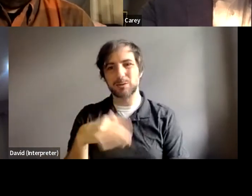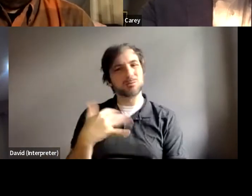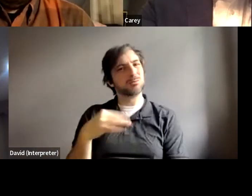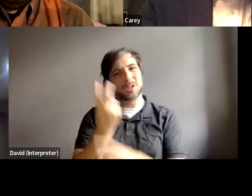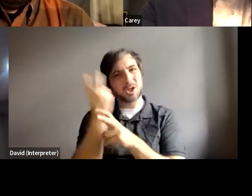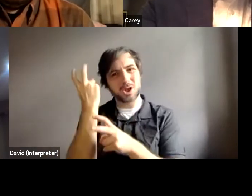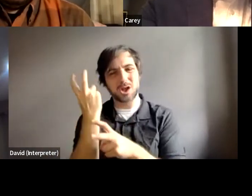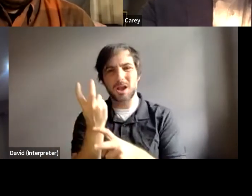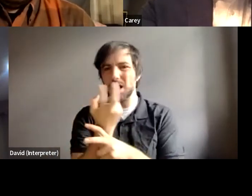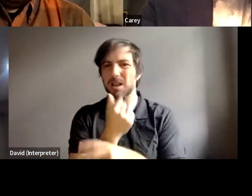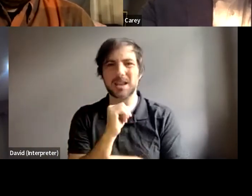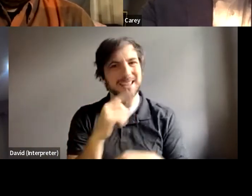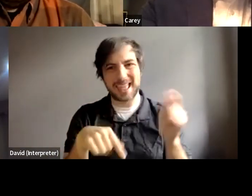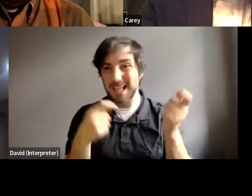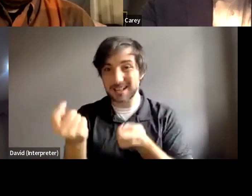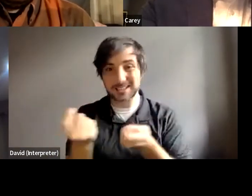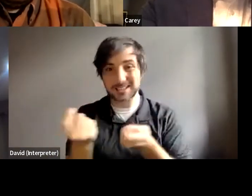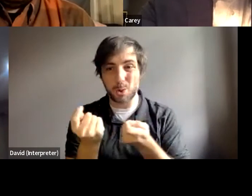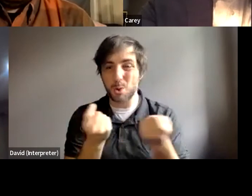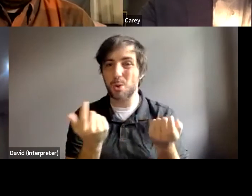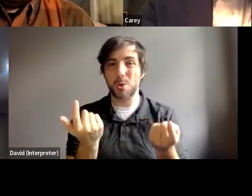control over when other people are selfish